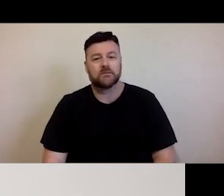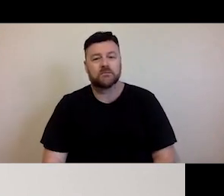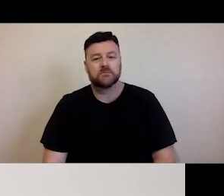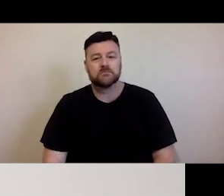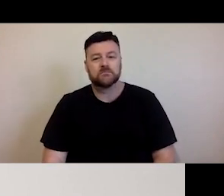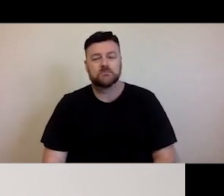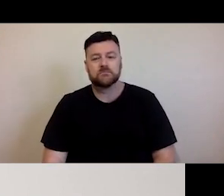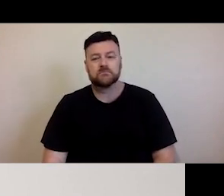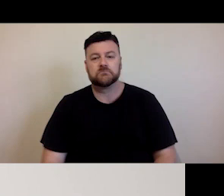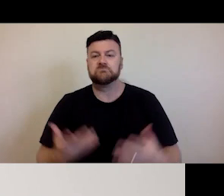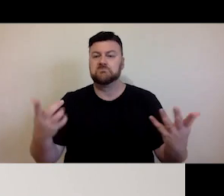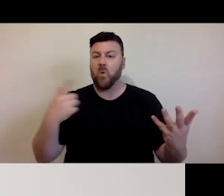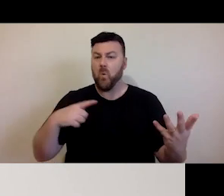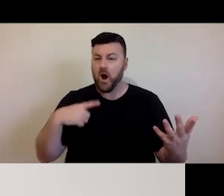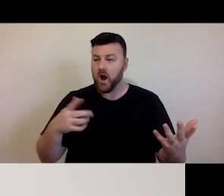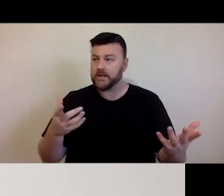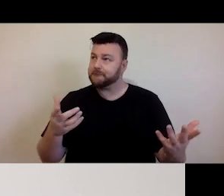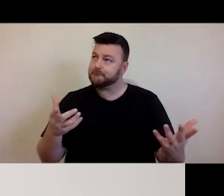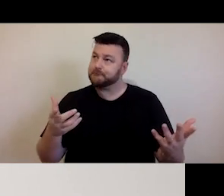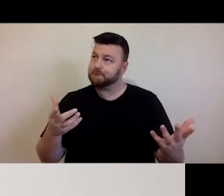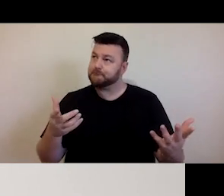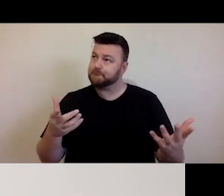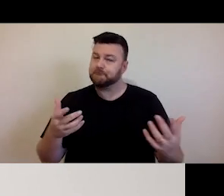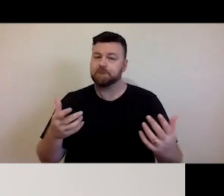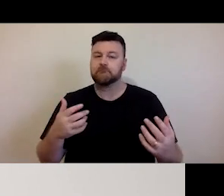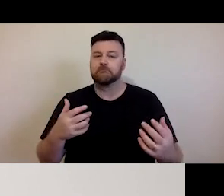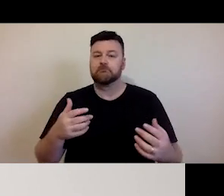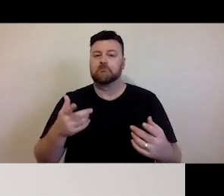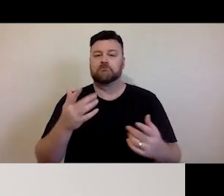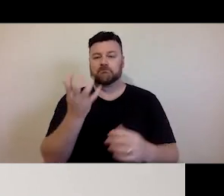And it focuses on why - socio, I'm shuffling -- sorry, I'm shuffling papers here - it